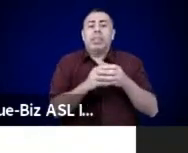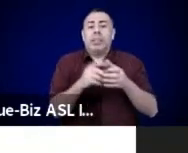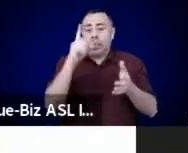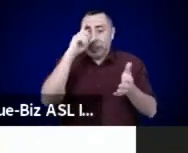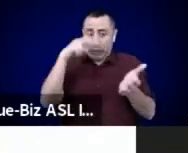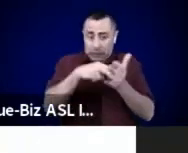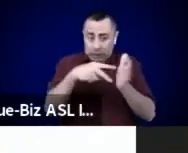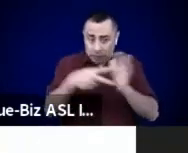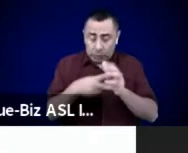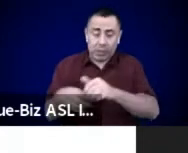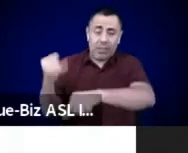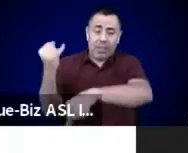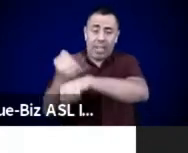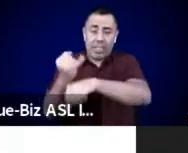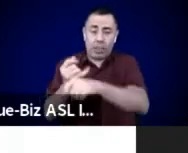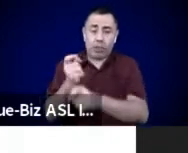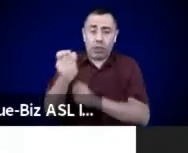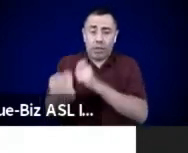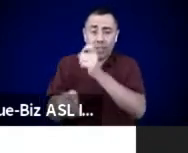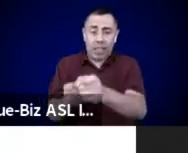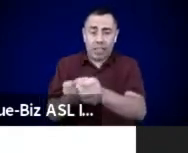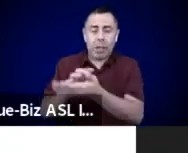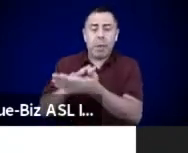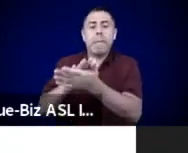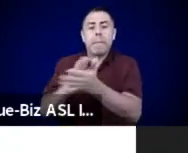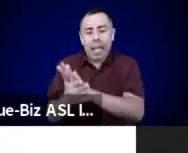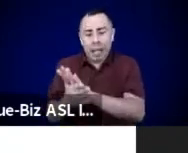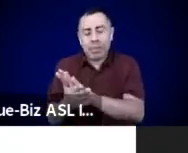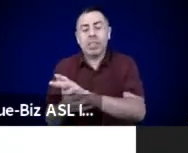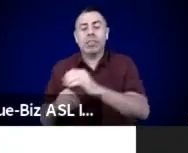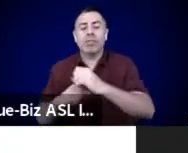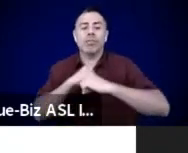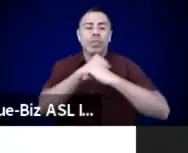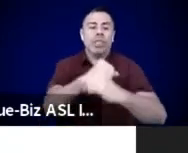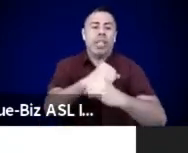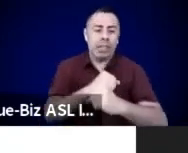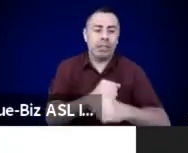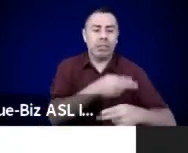Come to your river I will come to your river